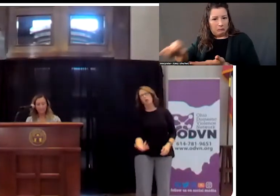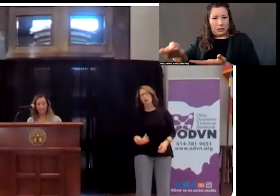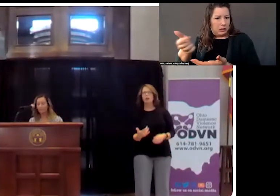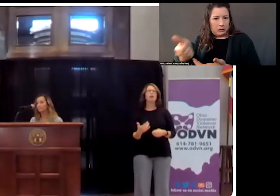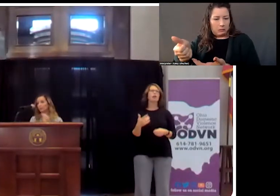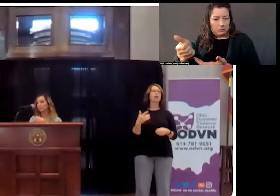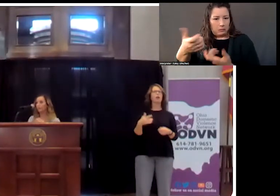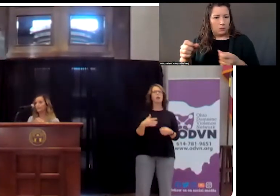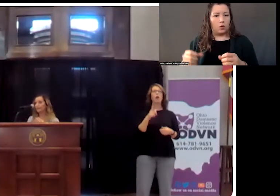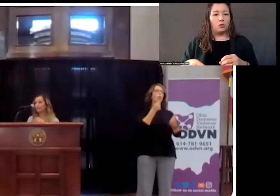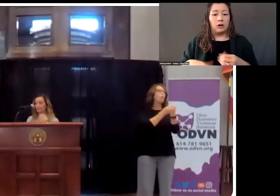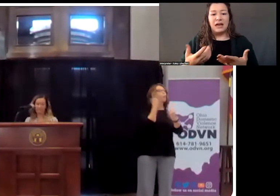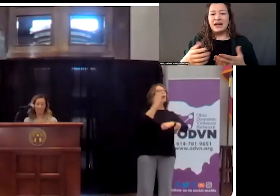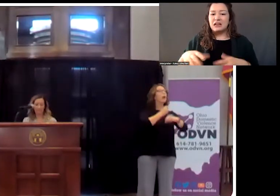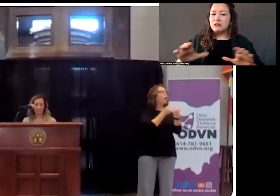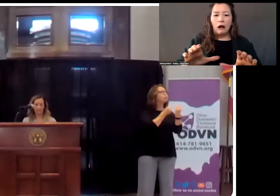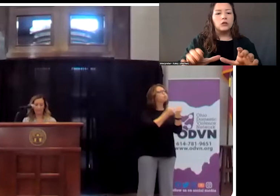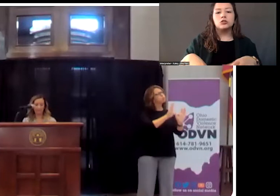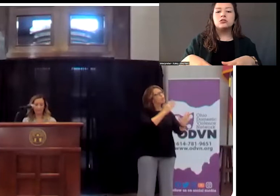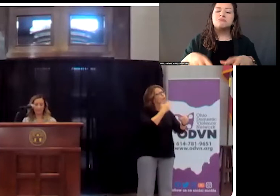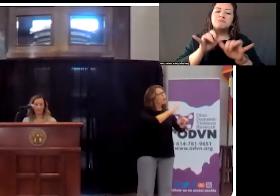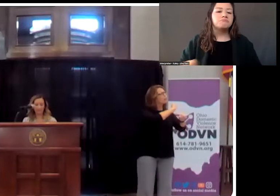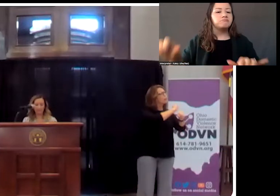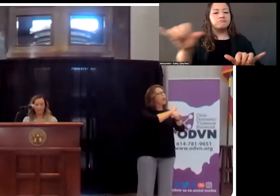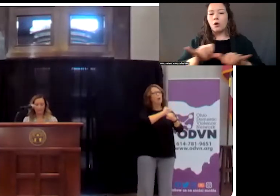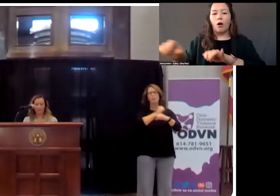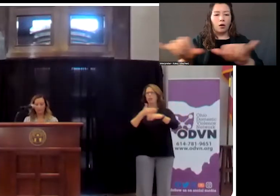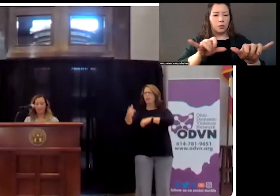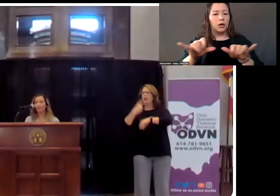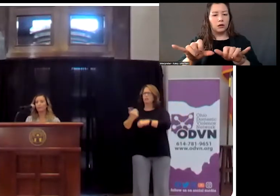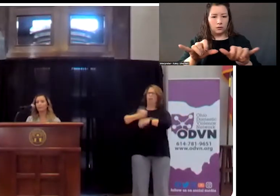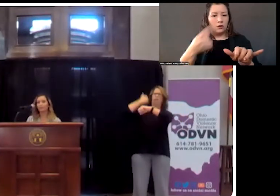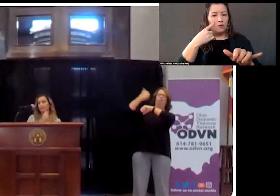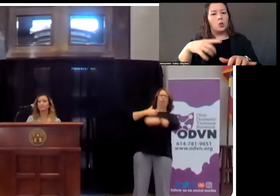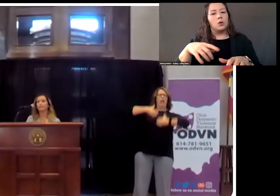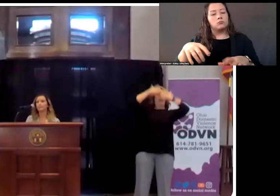He would be supportive one day and then the next day he would be angry about the same things.